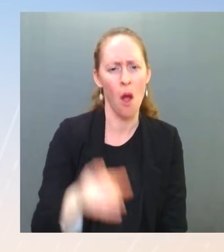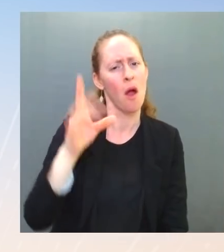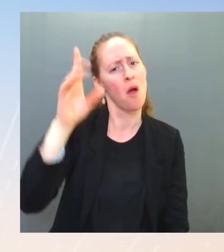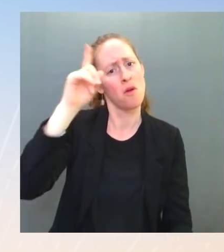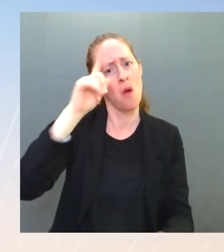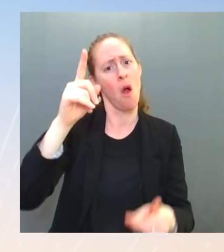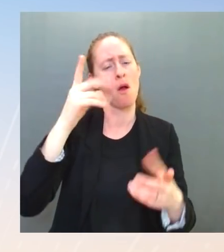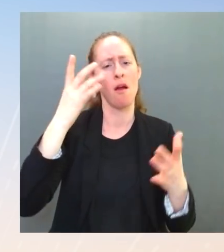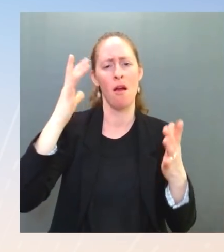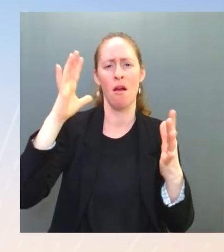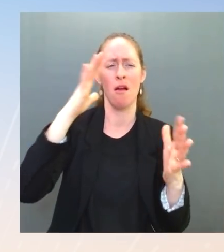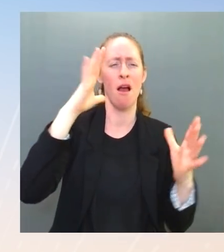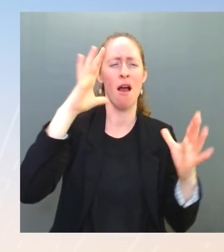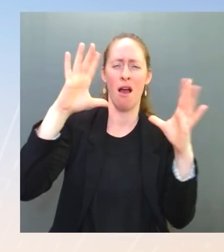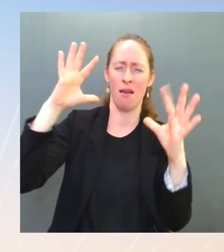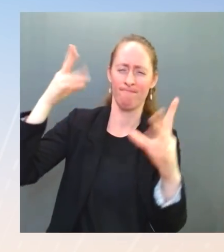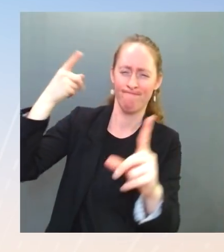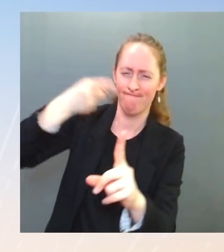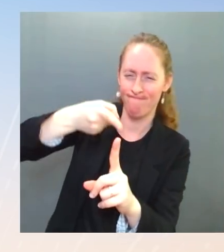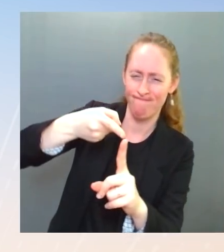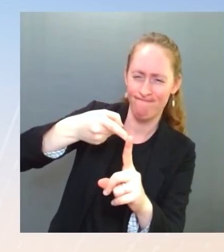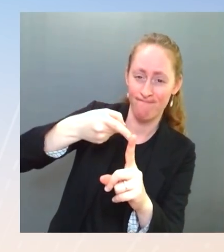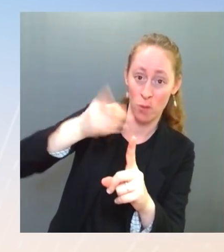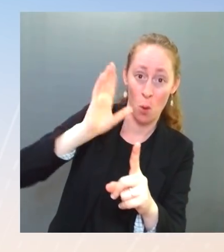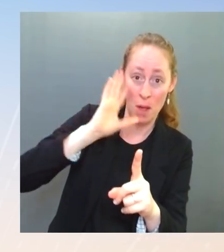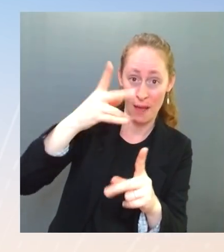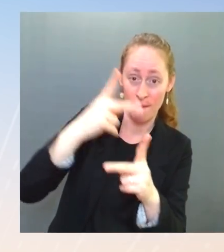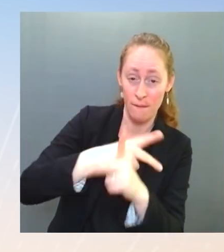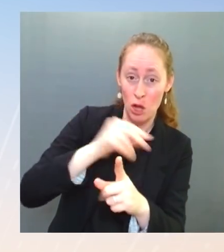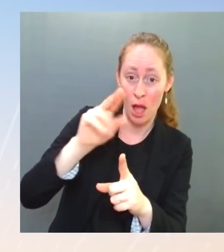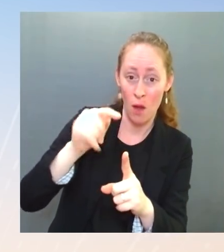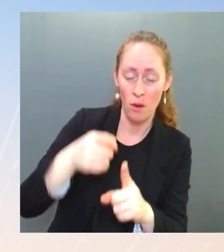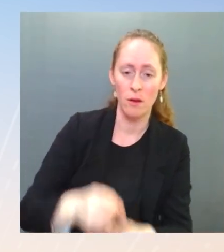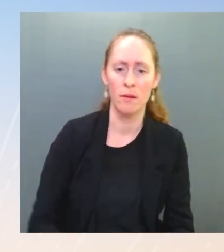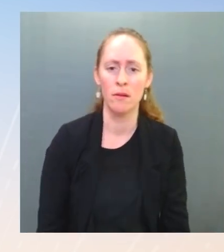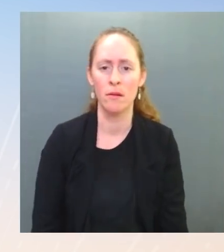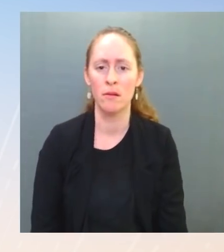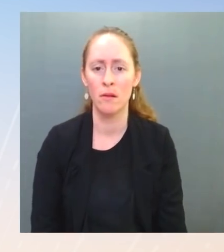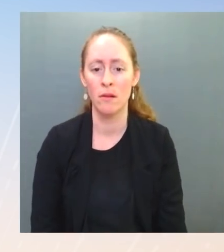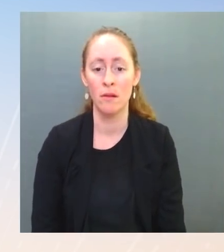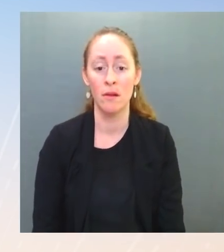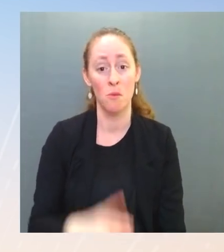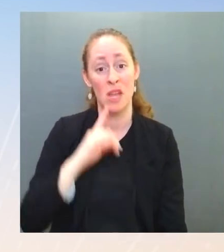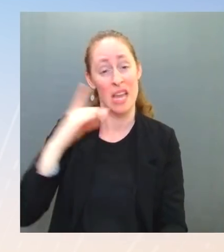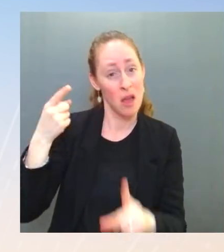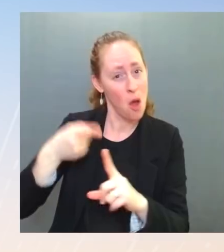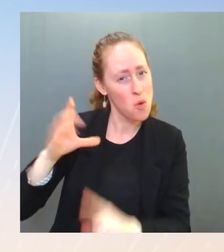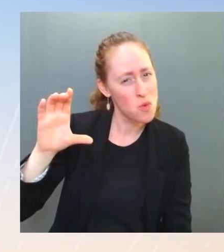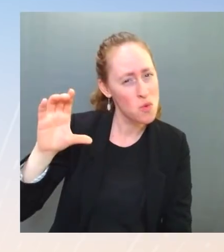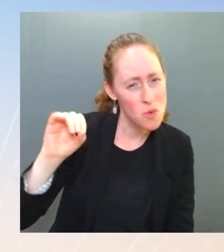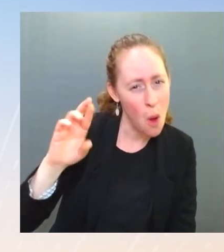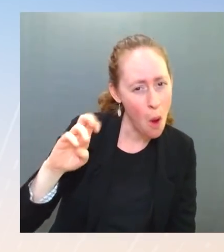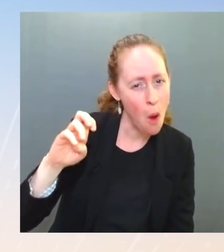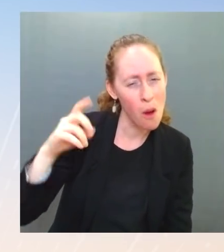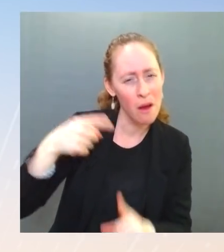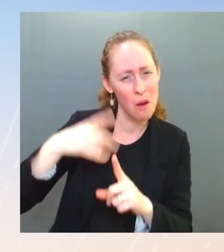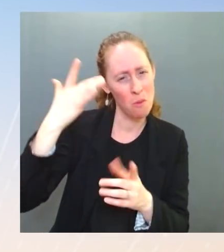because you cover this very closely, does impact a range of factors that we're still working to address. But I was making a prediction about the headline component.